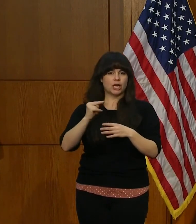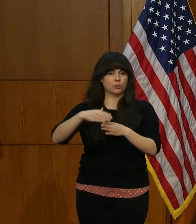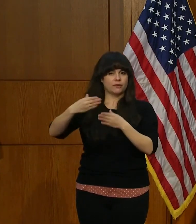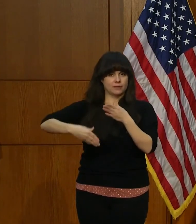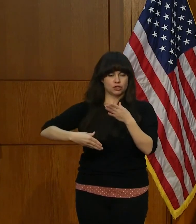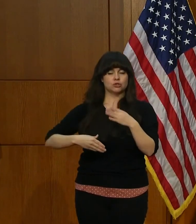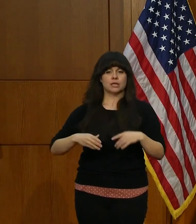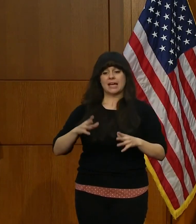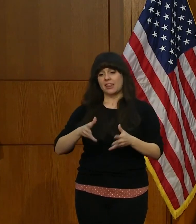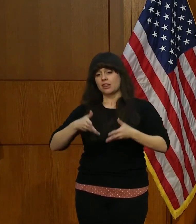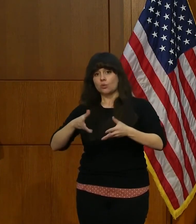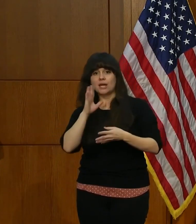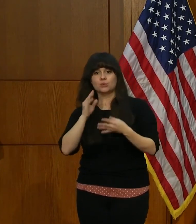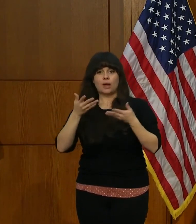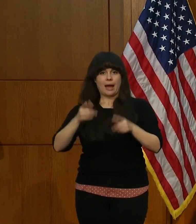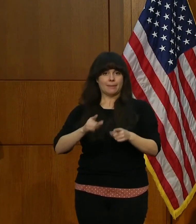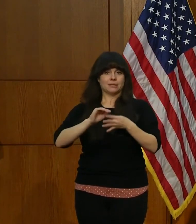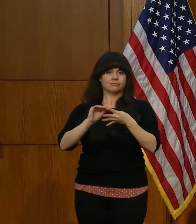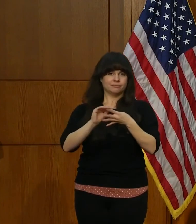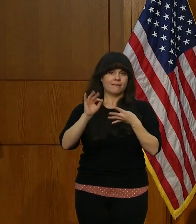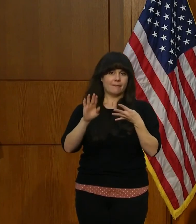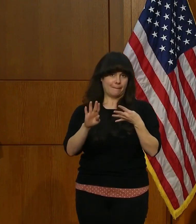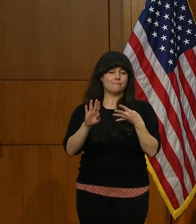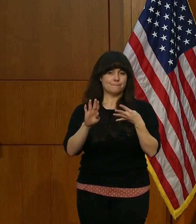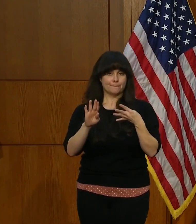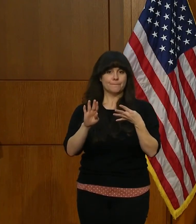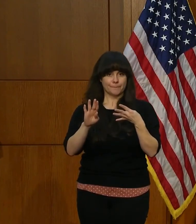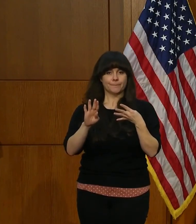BE COMPLETED BY THE END OF THE MONTH, WITH THE REMAINDER BEING